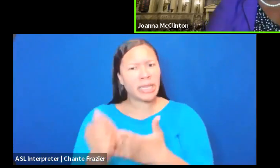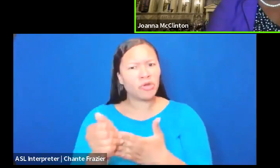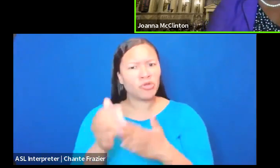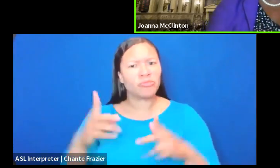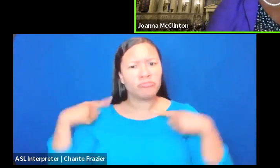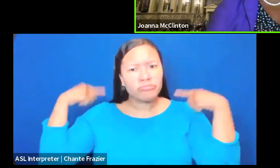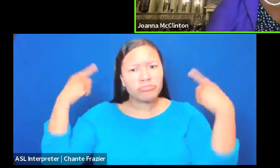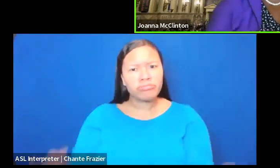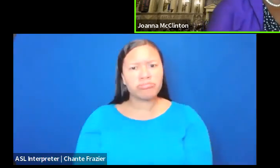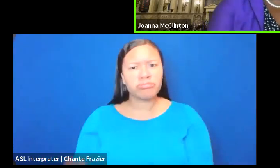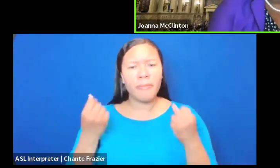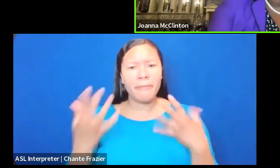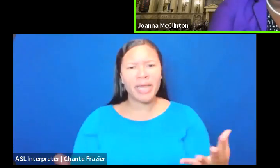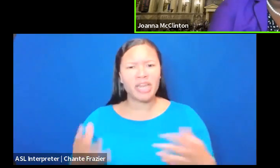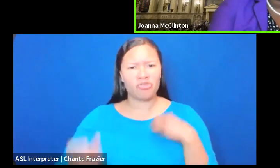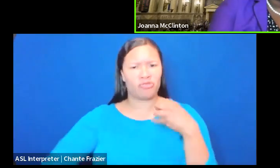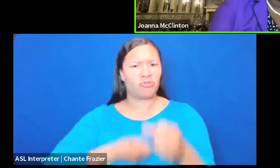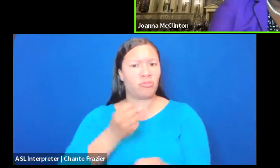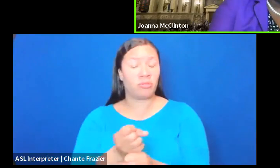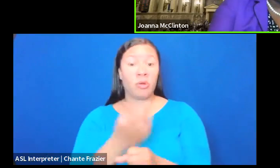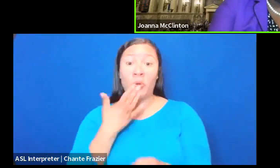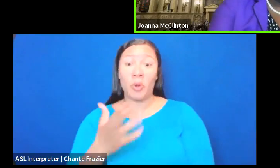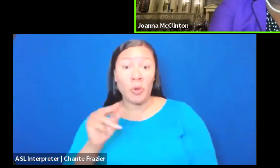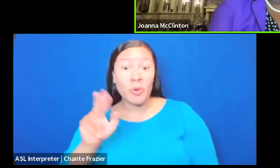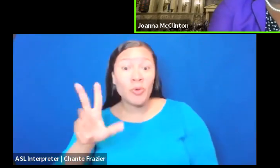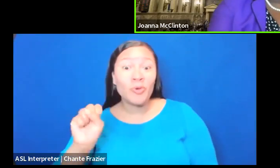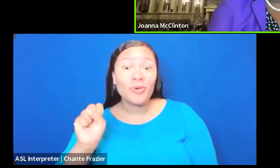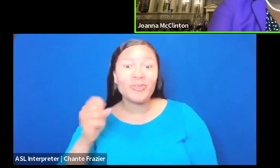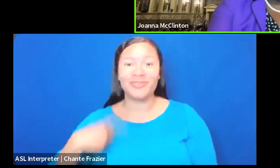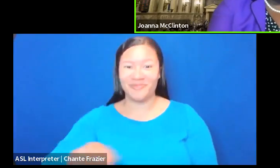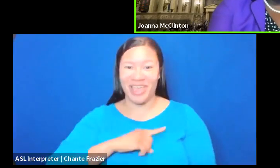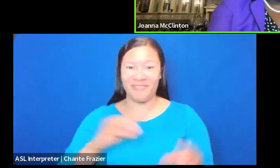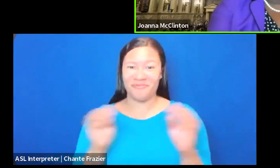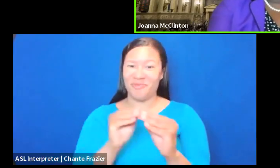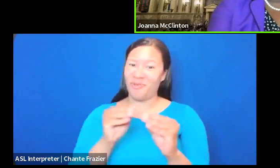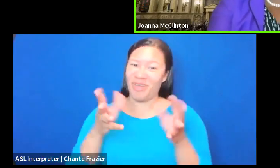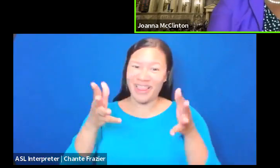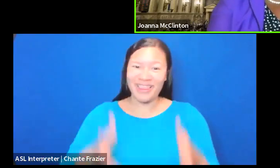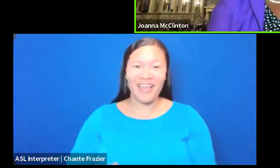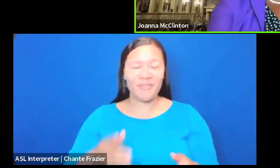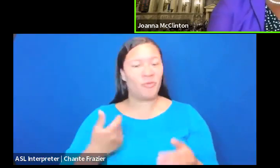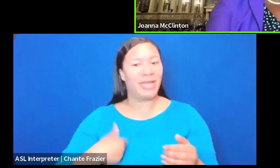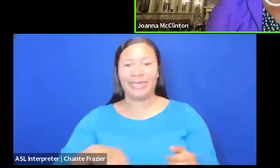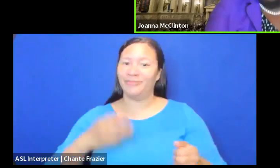to Kamala Harris , we been on the frontline of